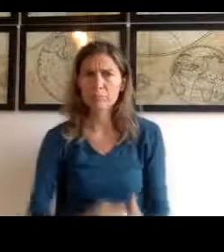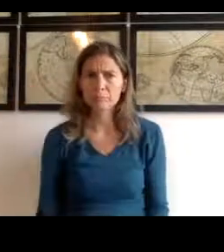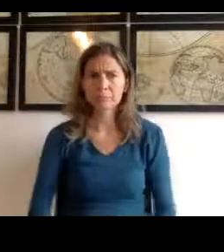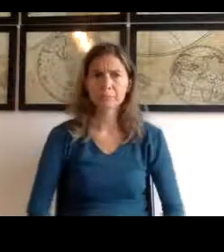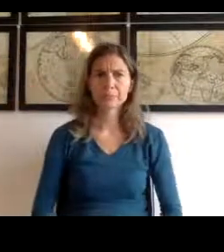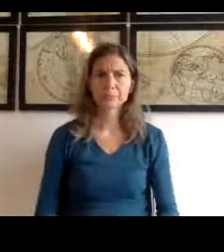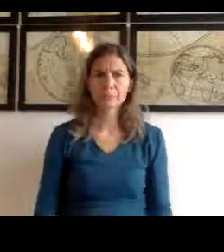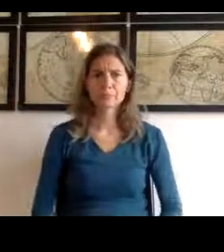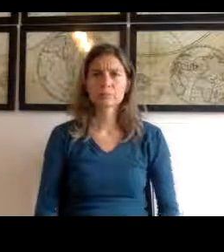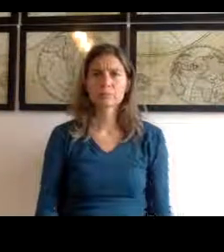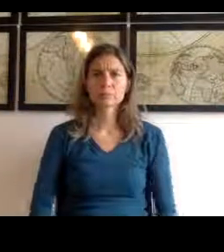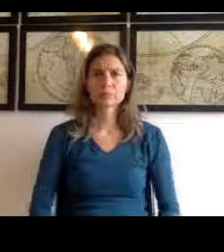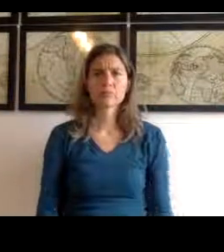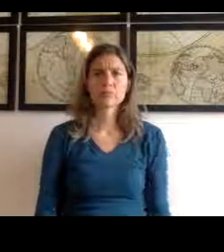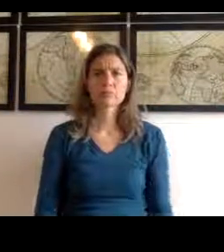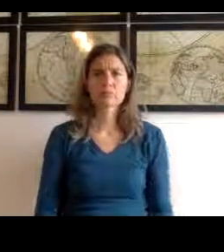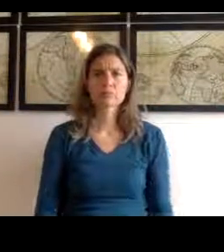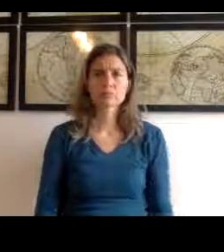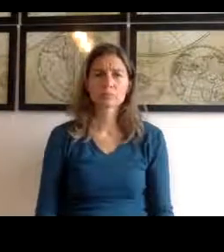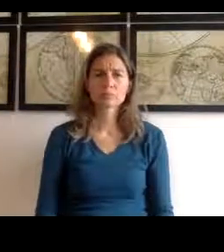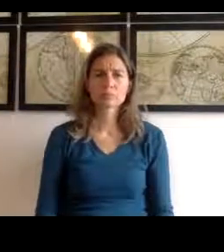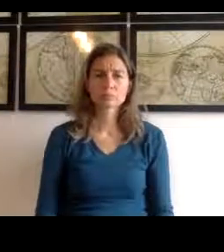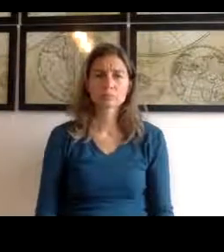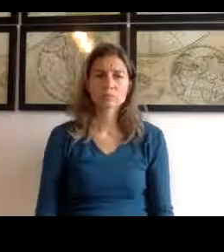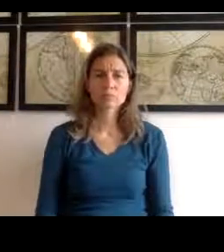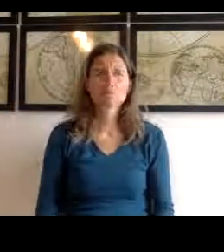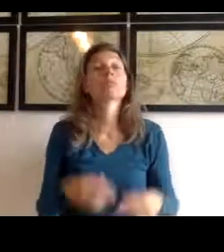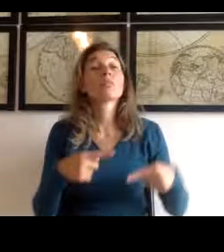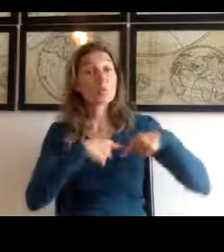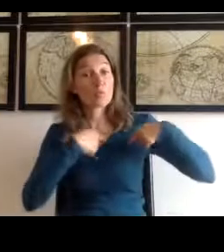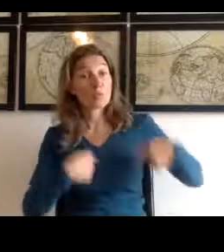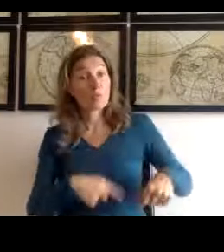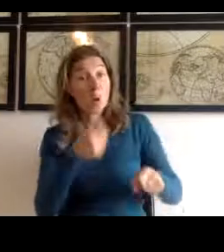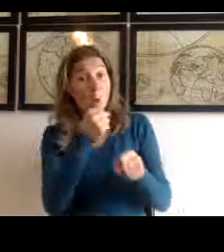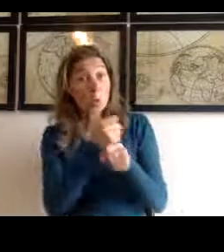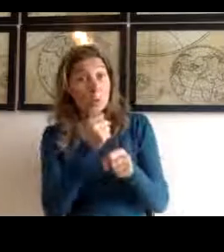If there is a volunteer required, we only recruit and deploy someone